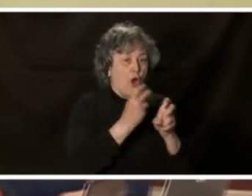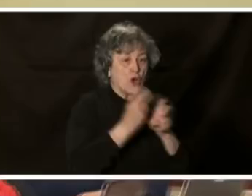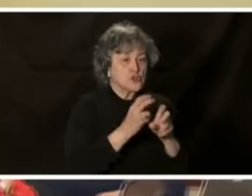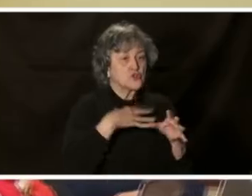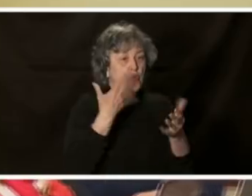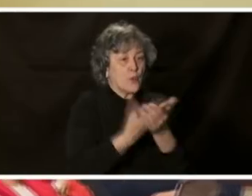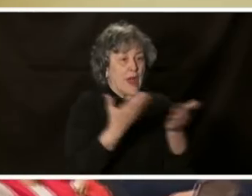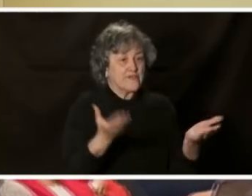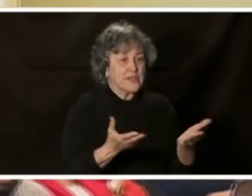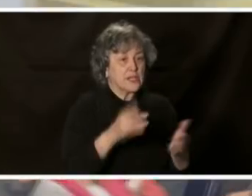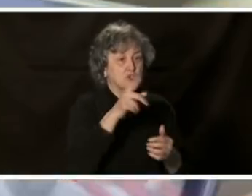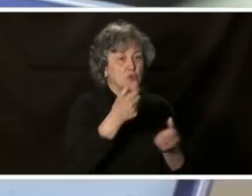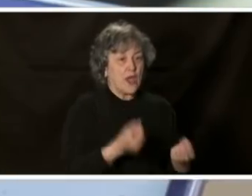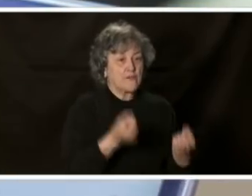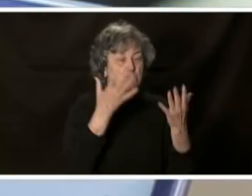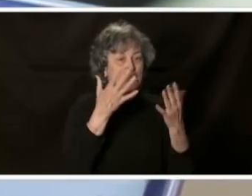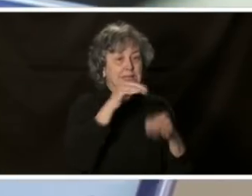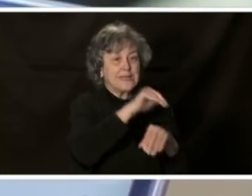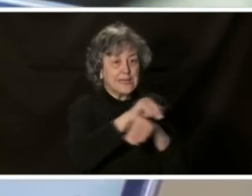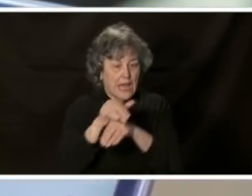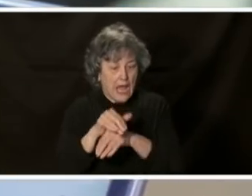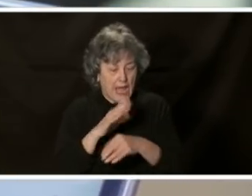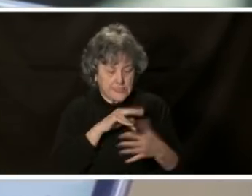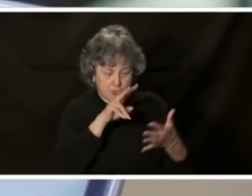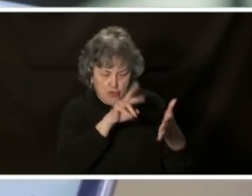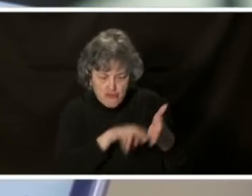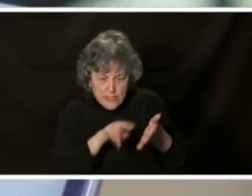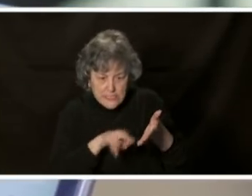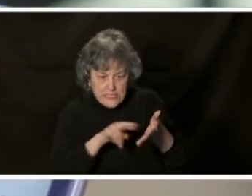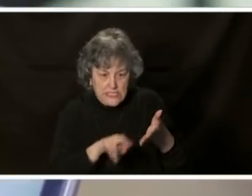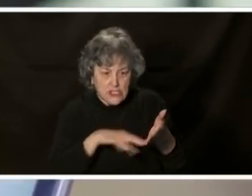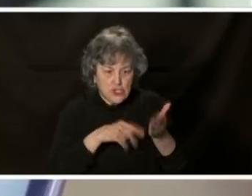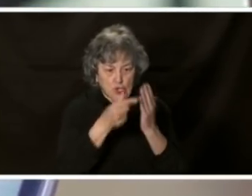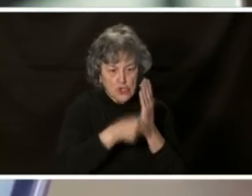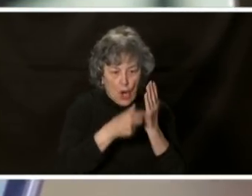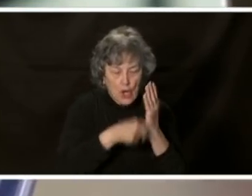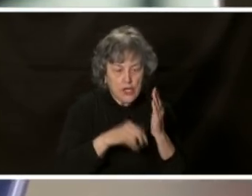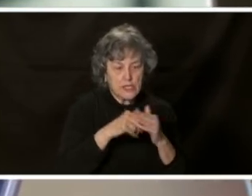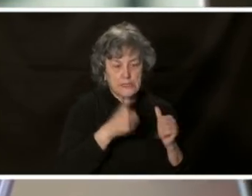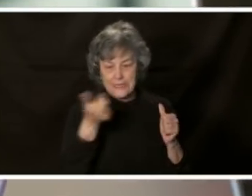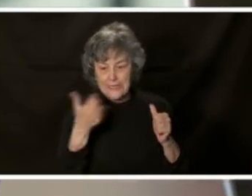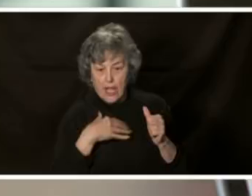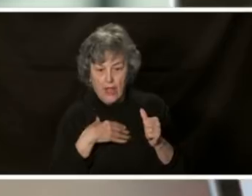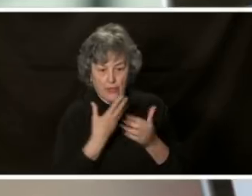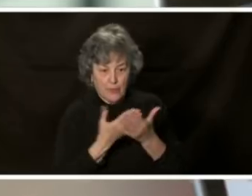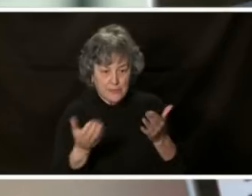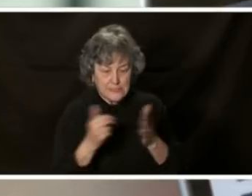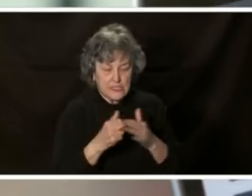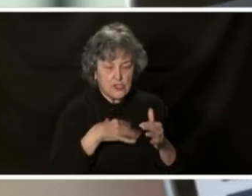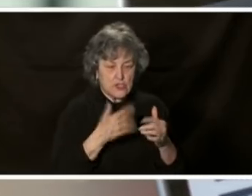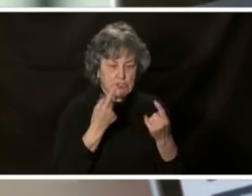YOU'VE SPENT NUMEROUS NIGHTS RESEARCHING ARTICLES AND OTHER SCHOLARLY MATERIALS IN PREPARATION FOR YOUR NEXT PAPER OR PROJECT.